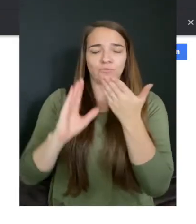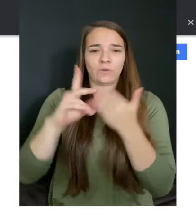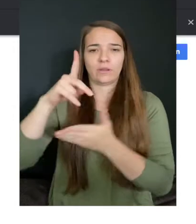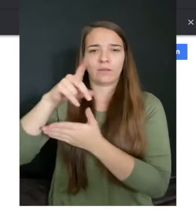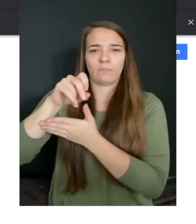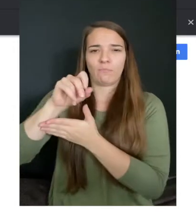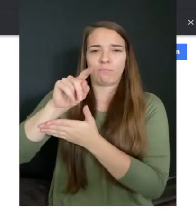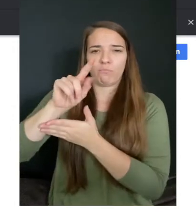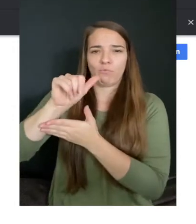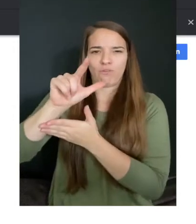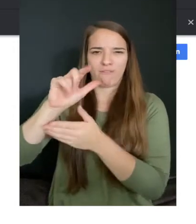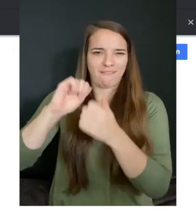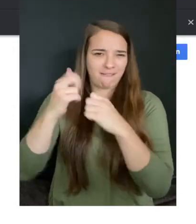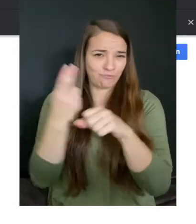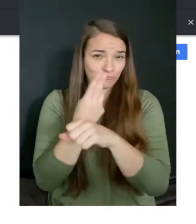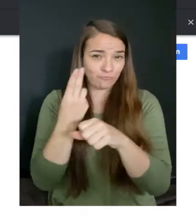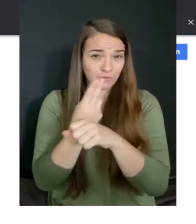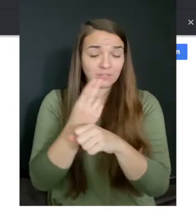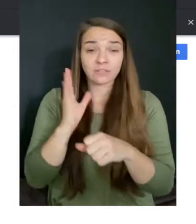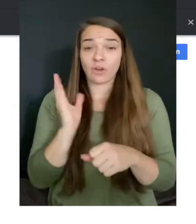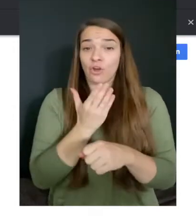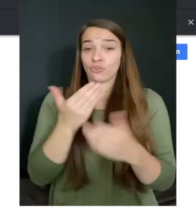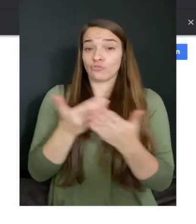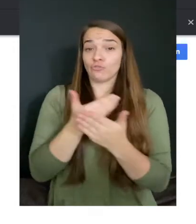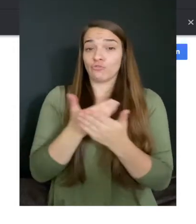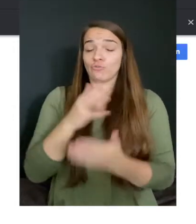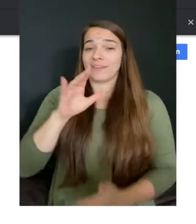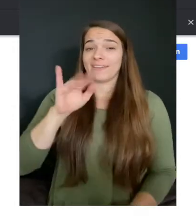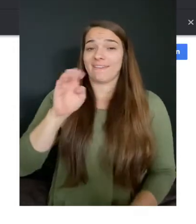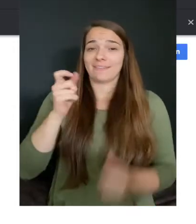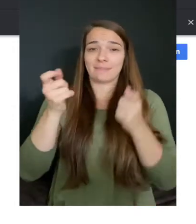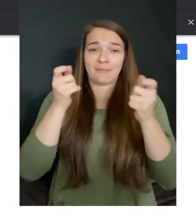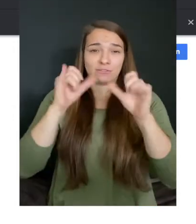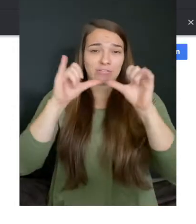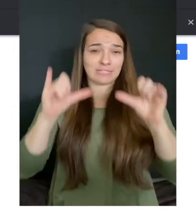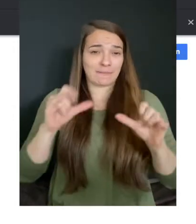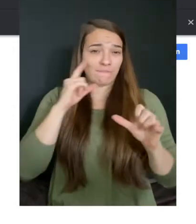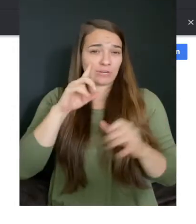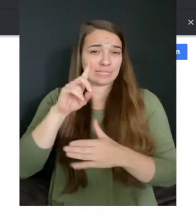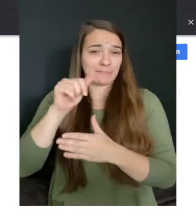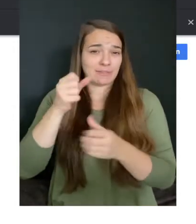Accommodate is our new case management system for Disability Support Services, and all seven